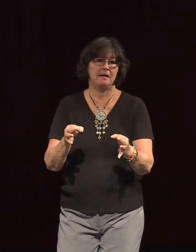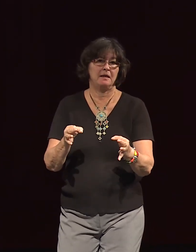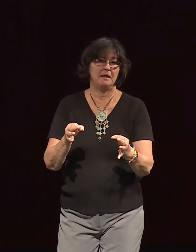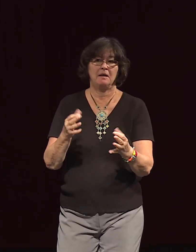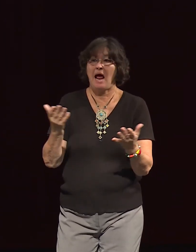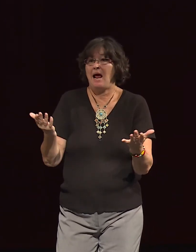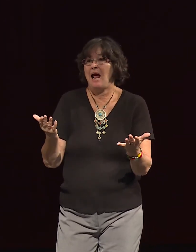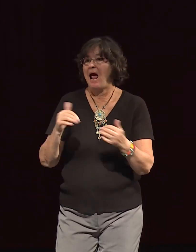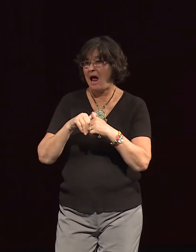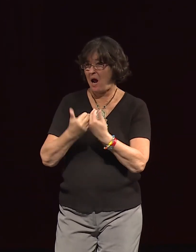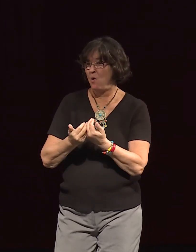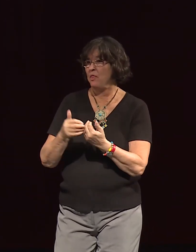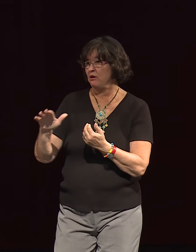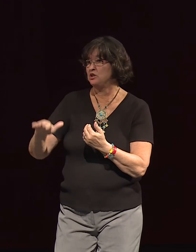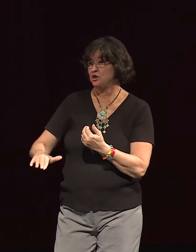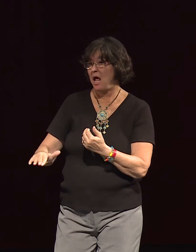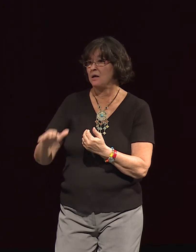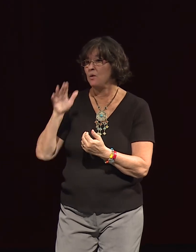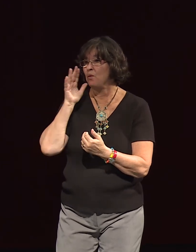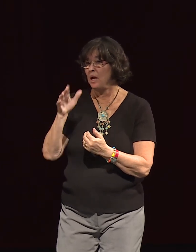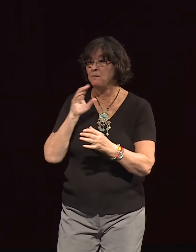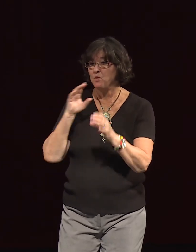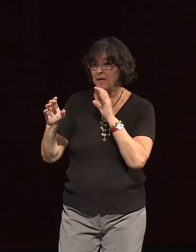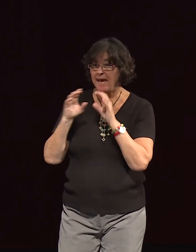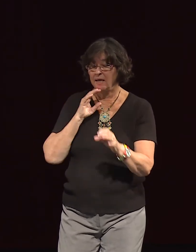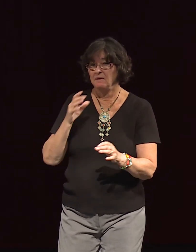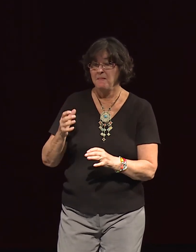that the parents have the right to decide what type of language or communication